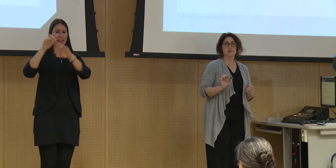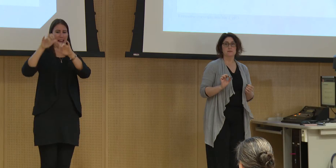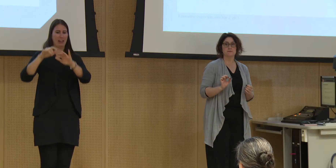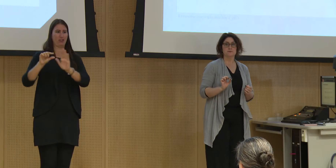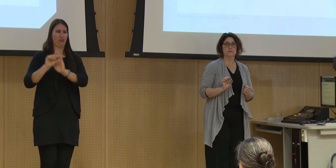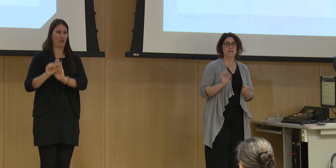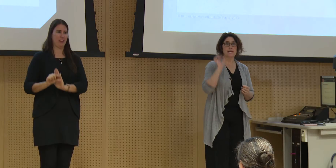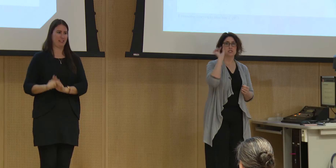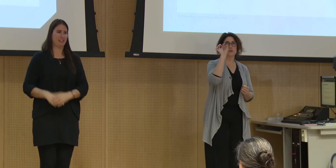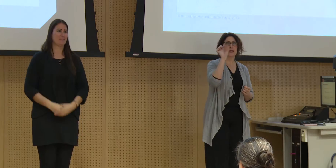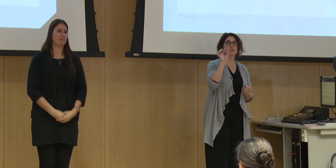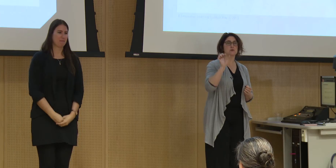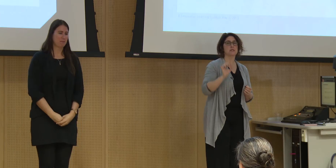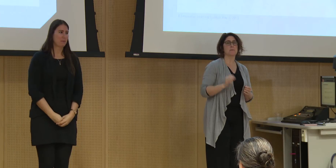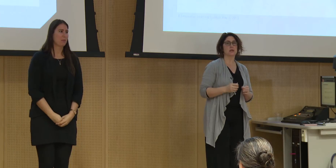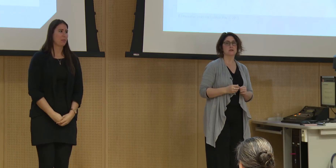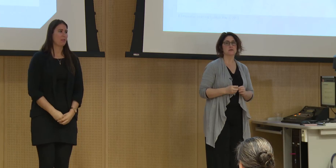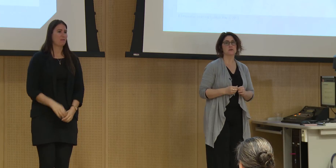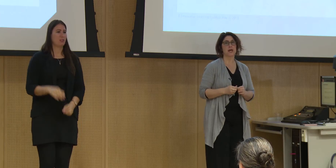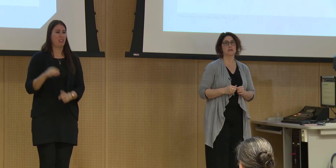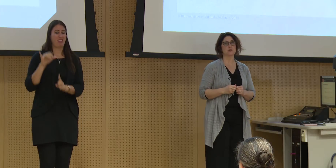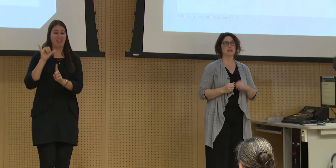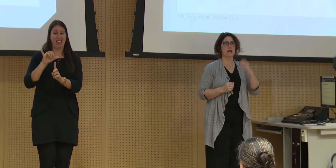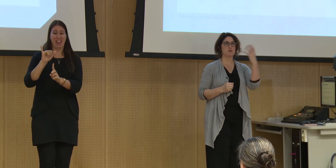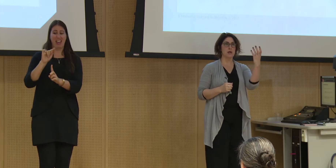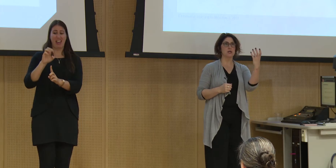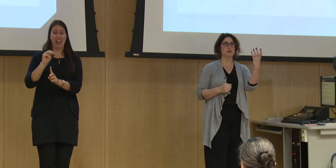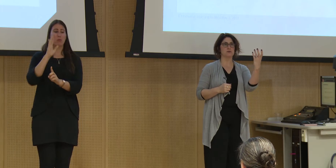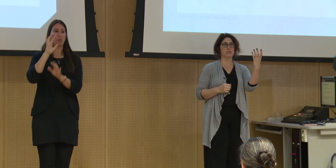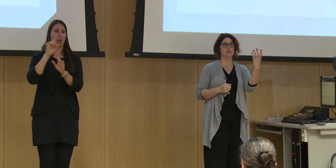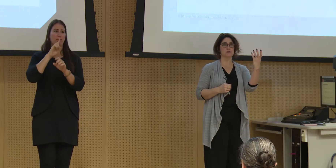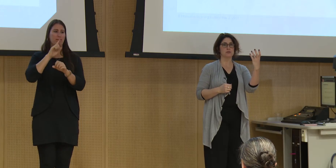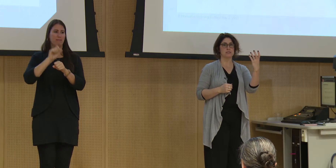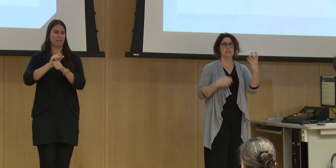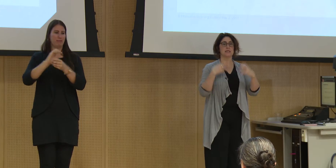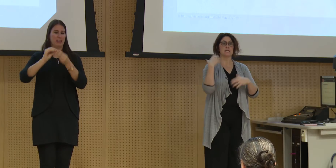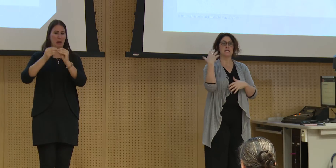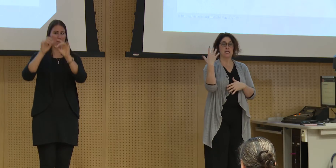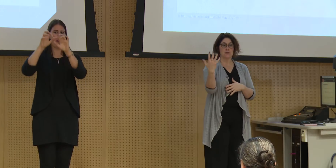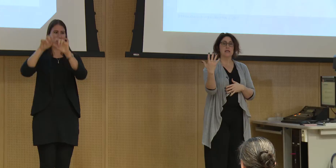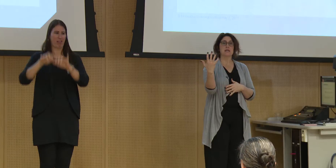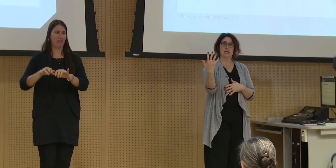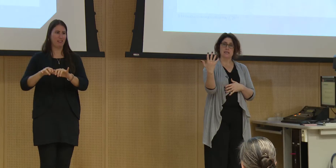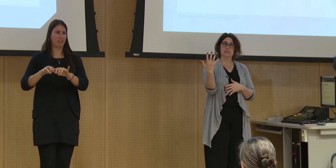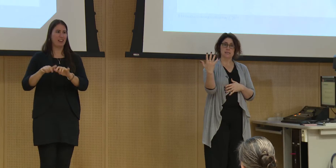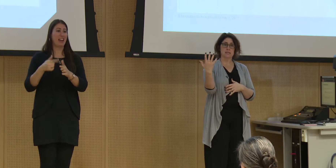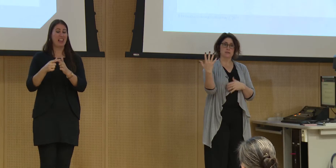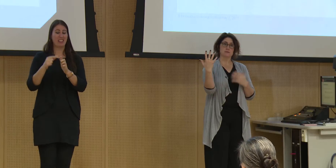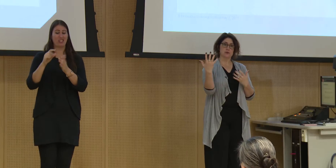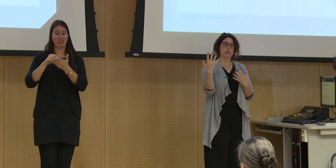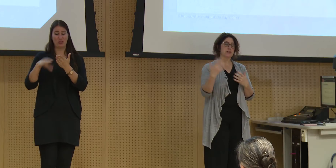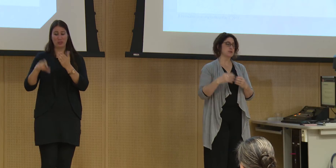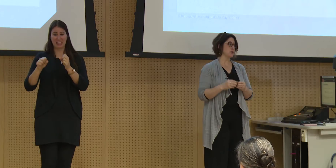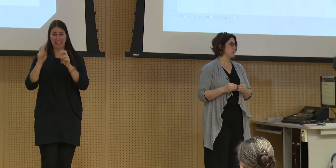to enter an actual number so that you can have a record of what students are seeing, and they can kind of see their progress, too.